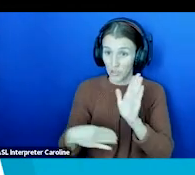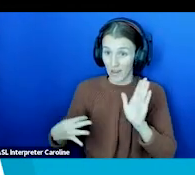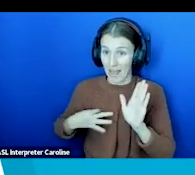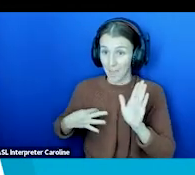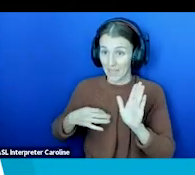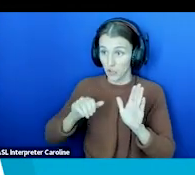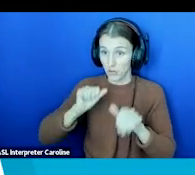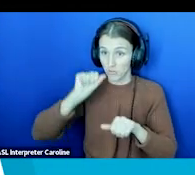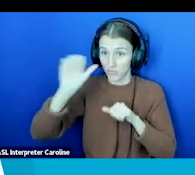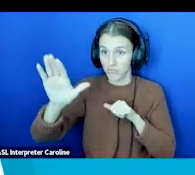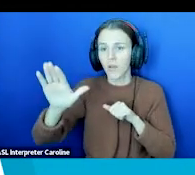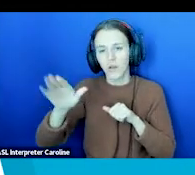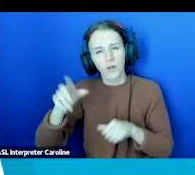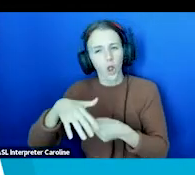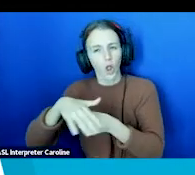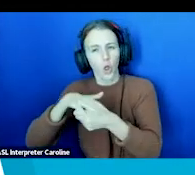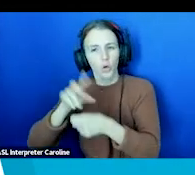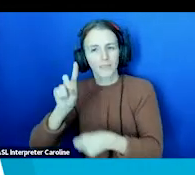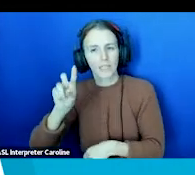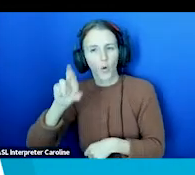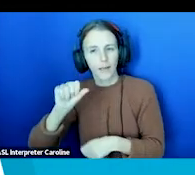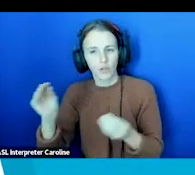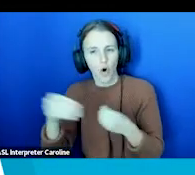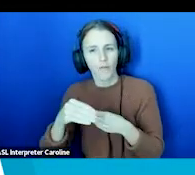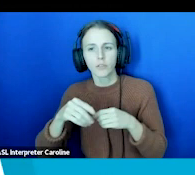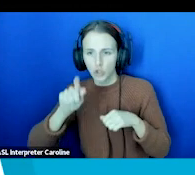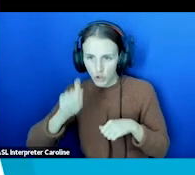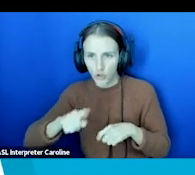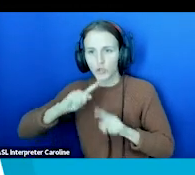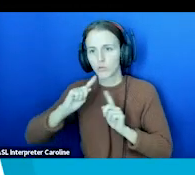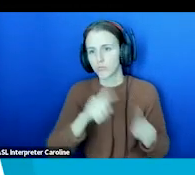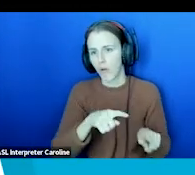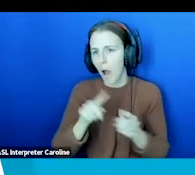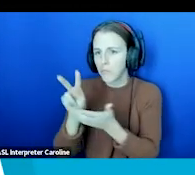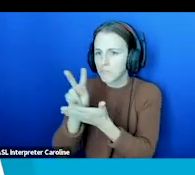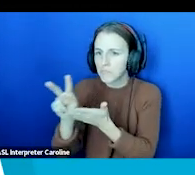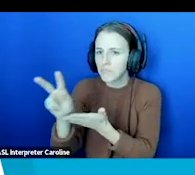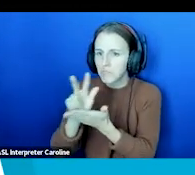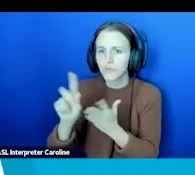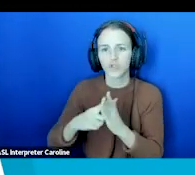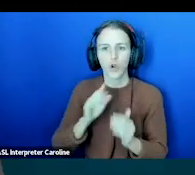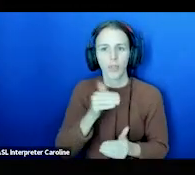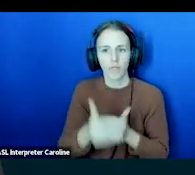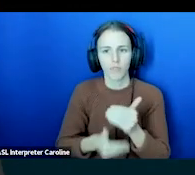OR FILL OUT AN ONLINE REFERRAL FORM. WHEN THEY COMPLETE THE FORM,